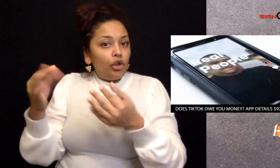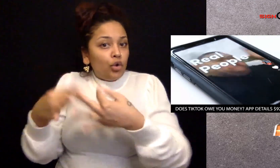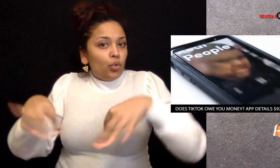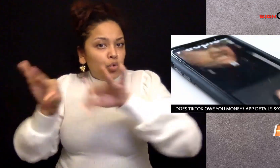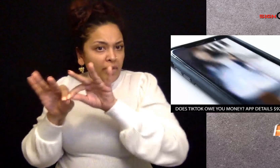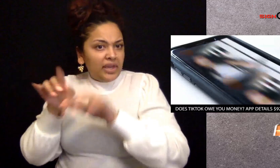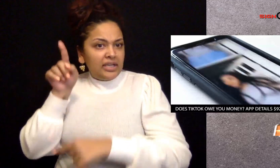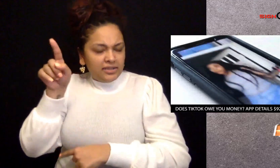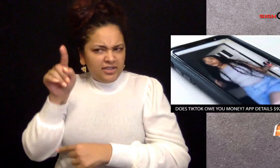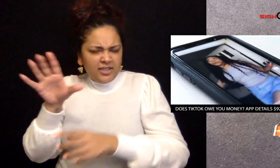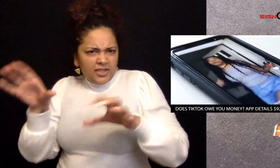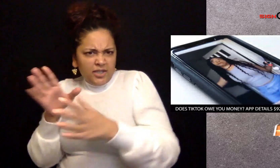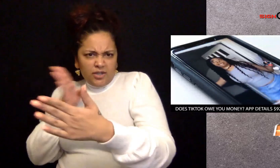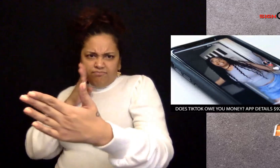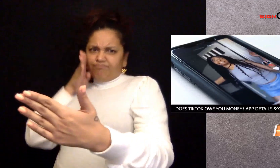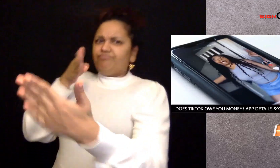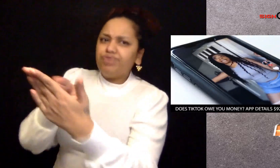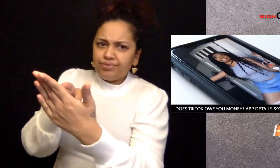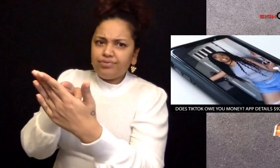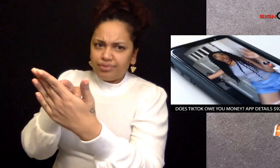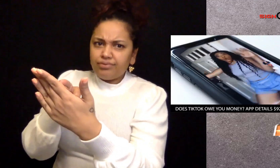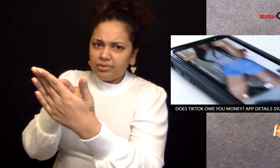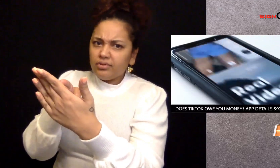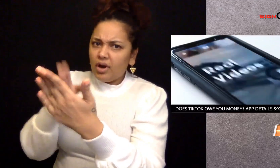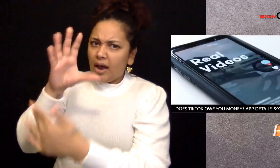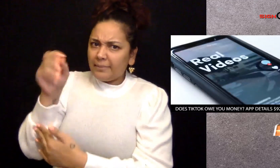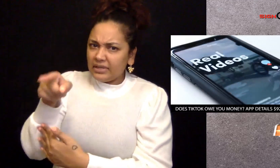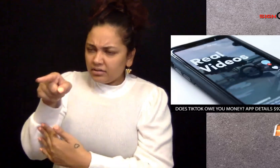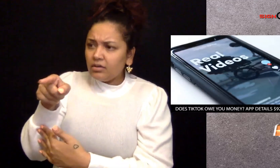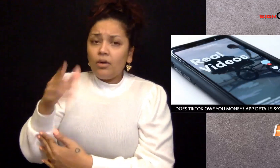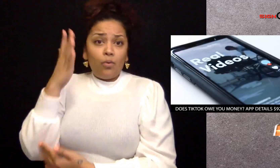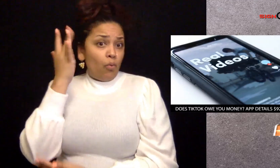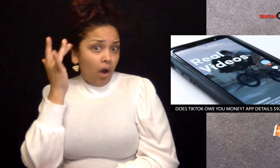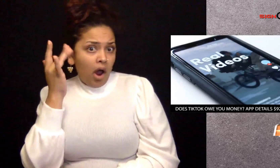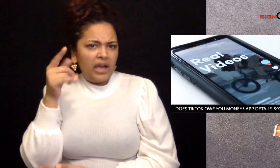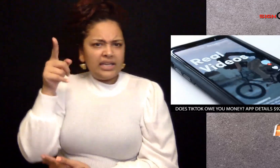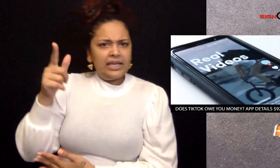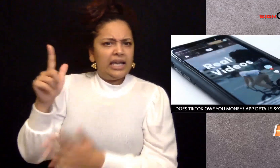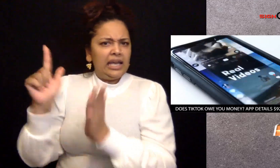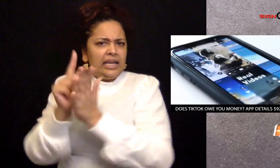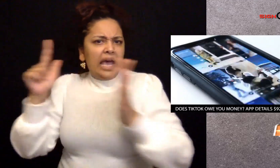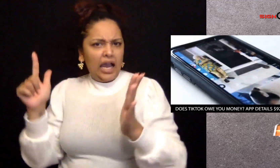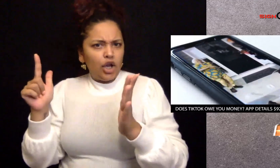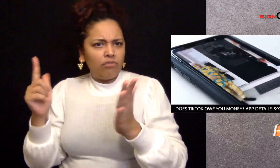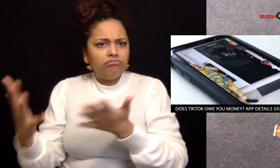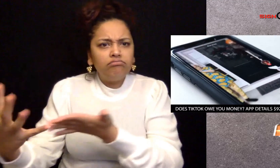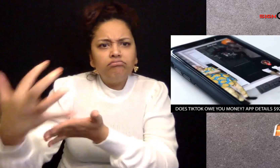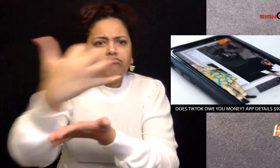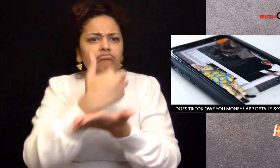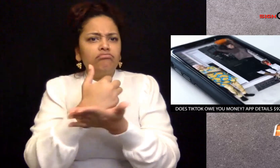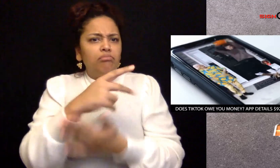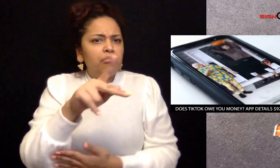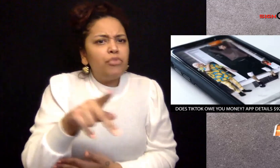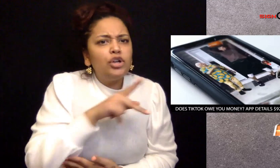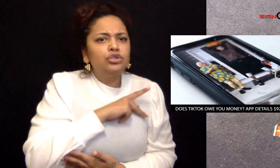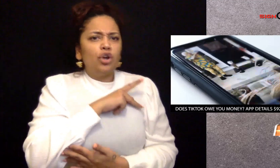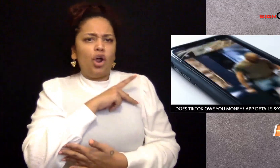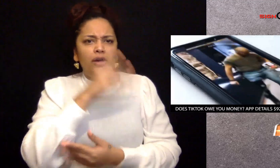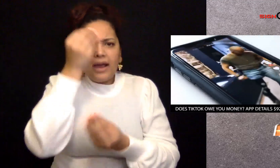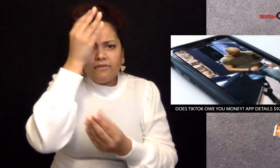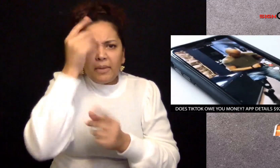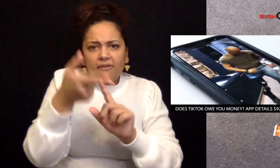from a $92 million class-action lawsuit against the company which claims tiktok illegally